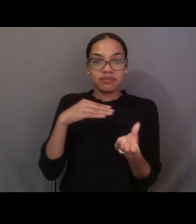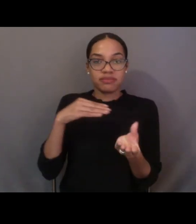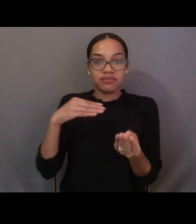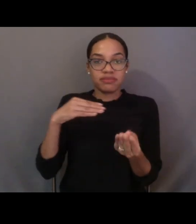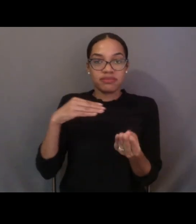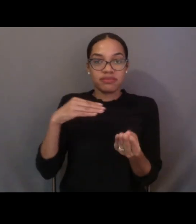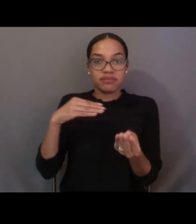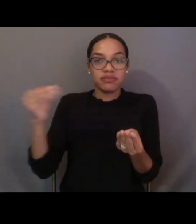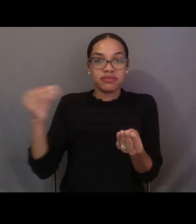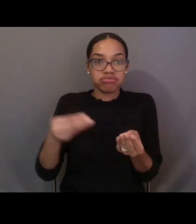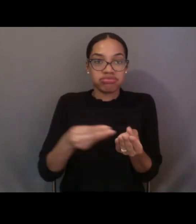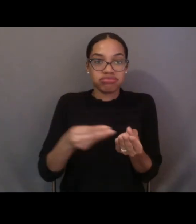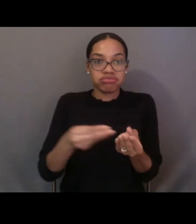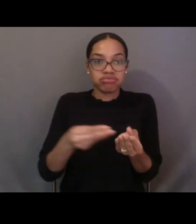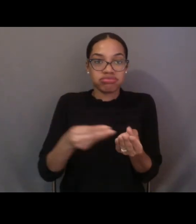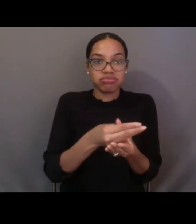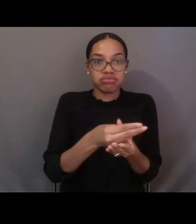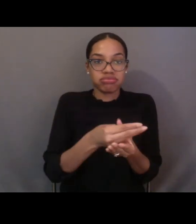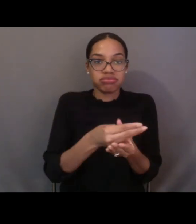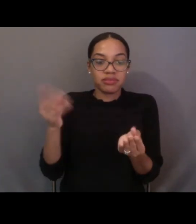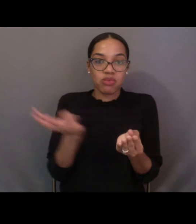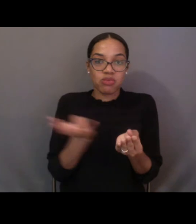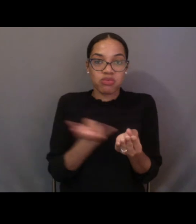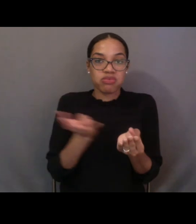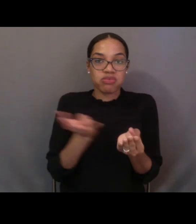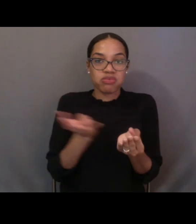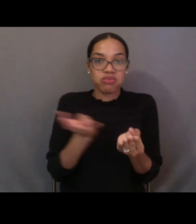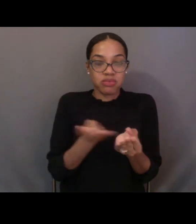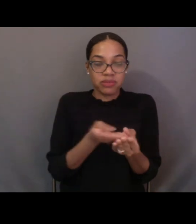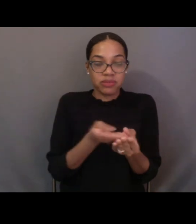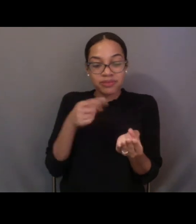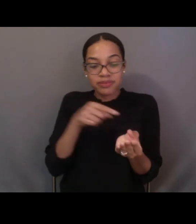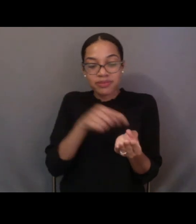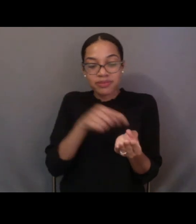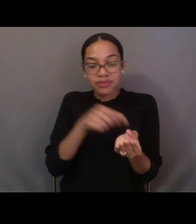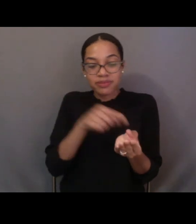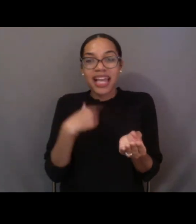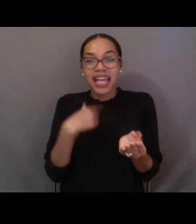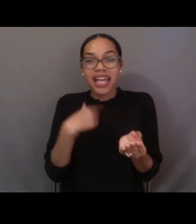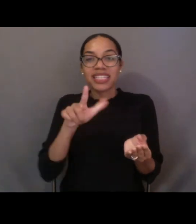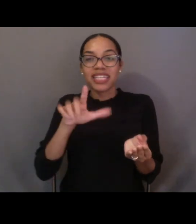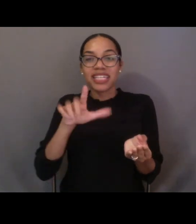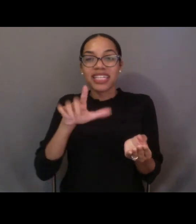and those girls have a little hairs on them called cilia. And when they pump that water in,